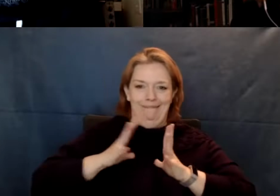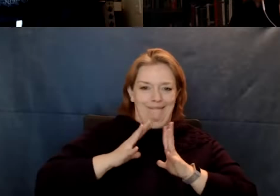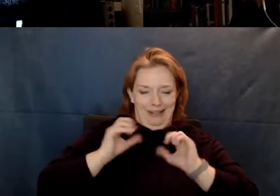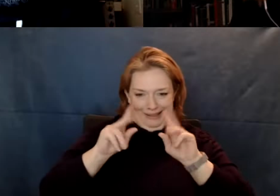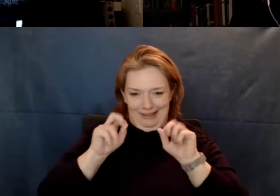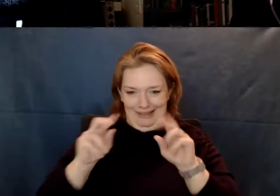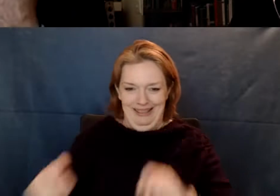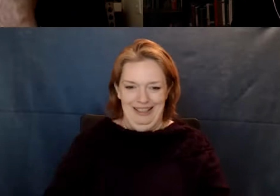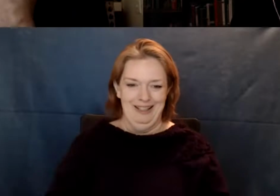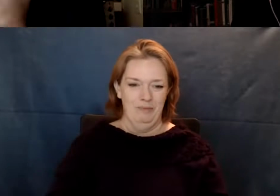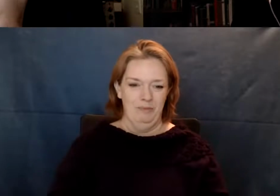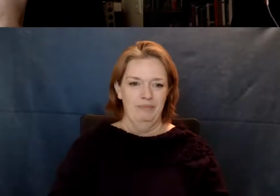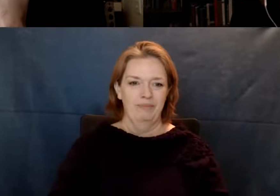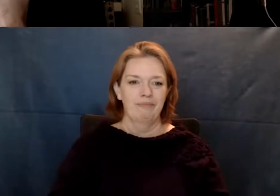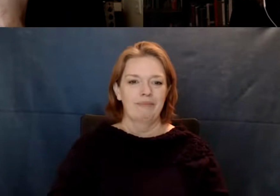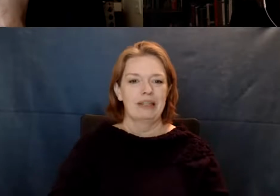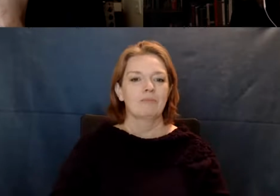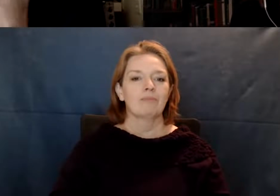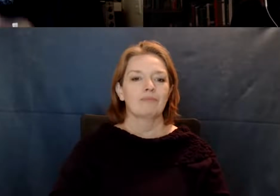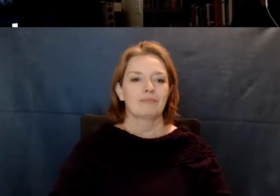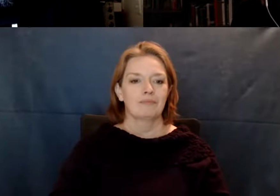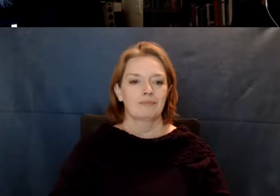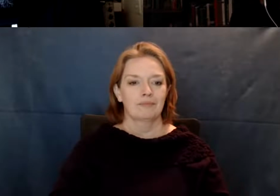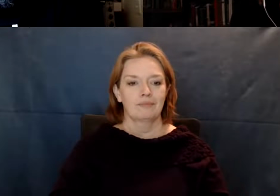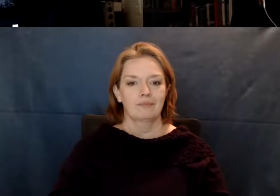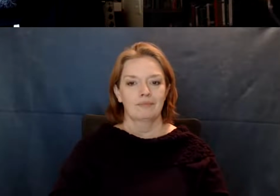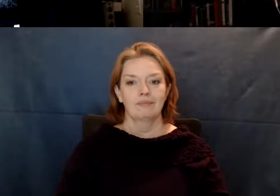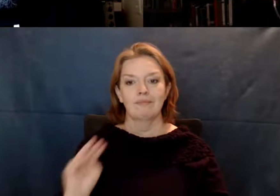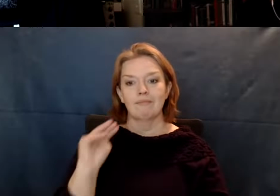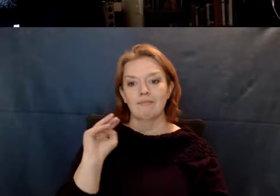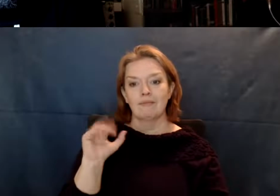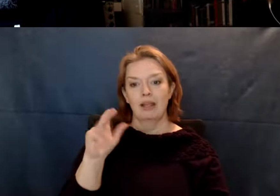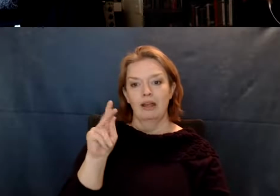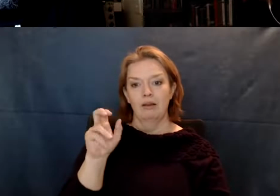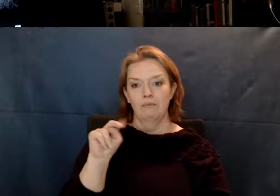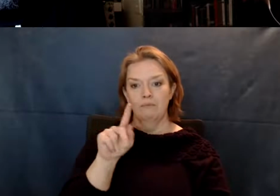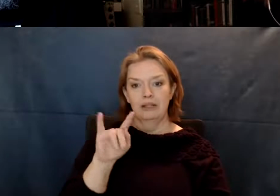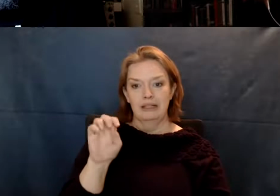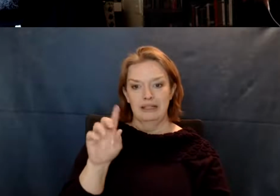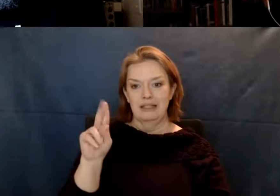K: Okay, so Makenzi Dunstan asks, she says: Such beautiful photographs, can you tell us